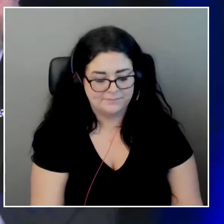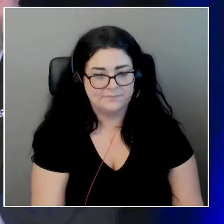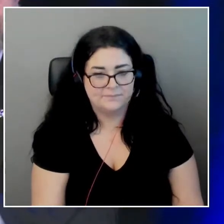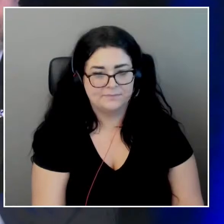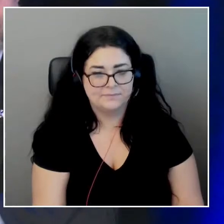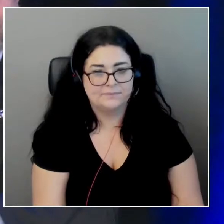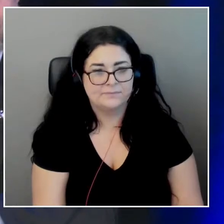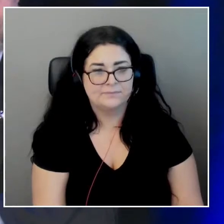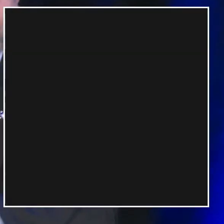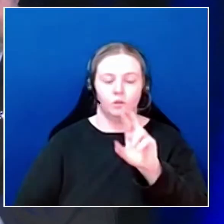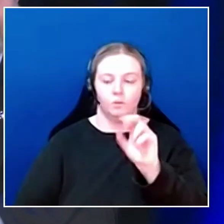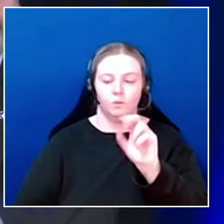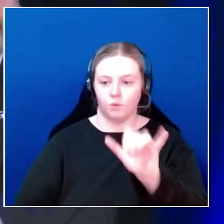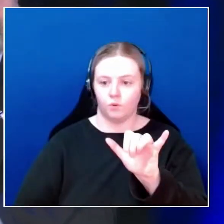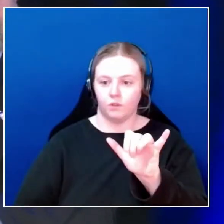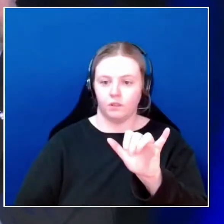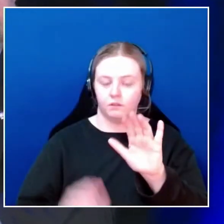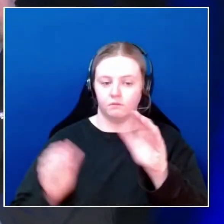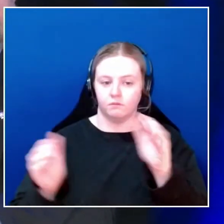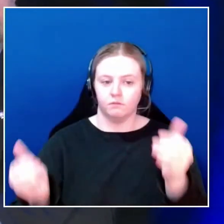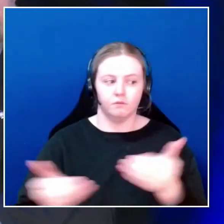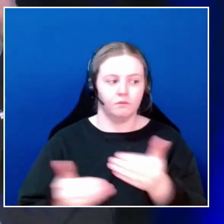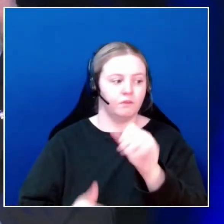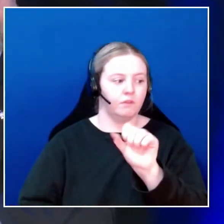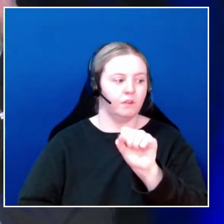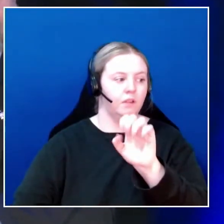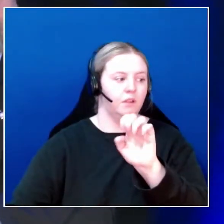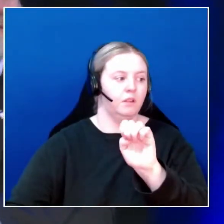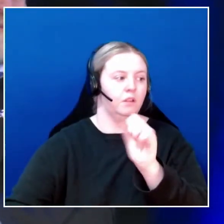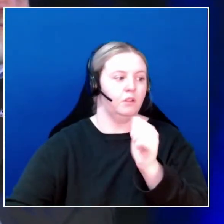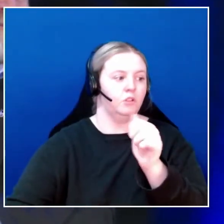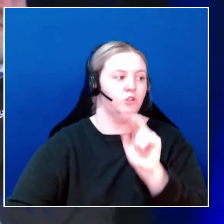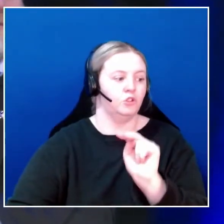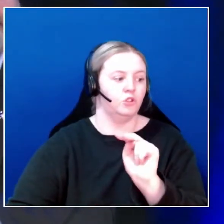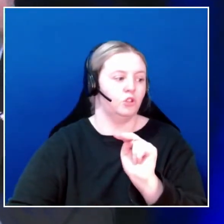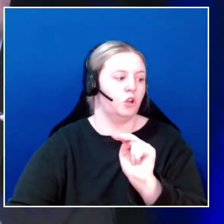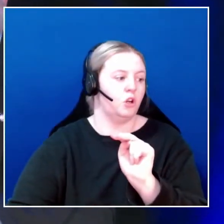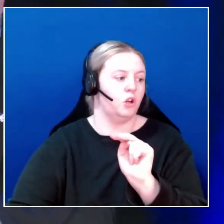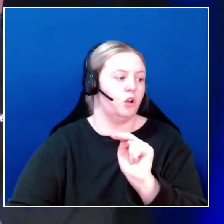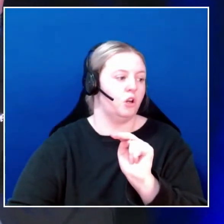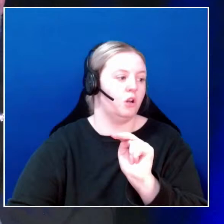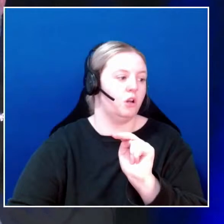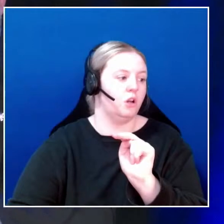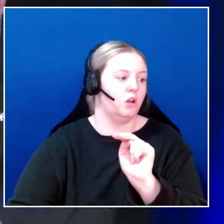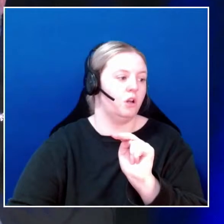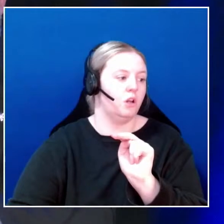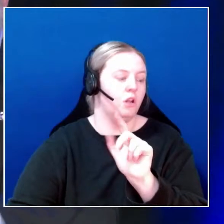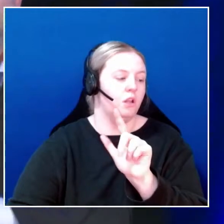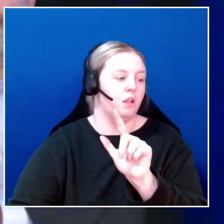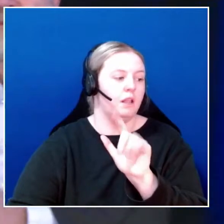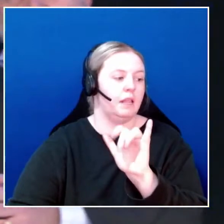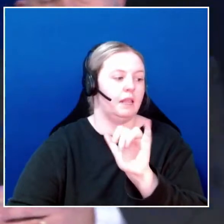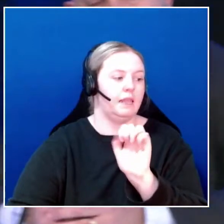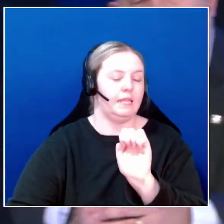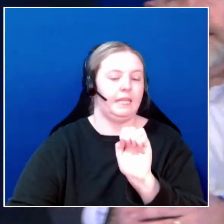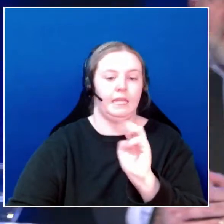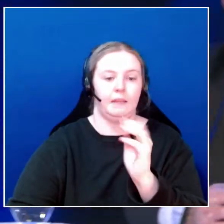Shawn Leamon, to provide an overview of the past year's financial highlights. Shawn.